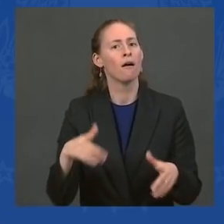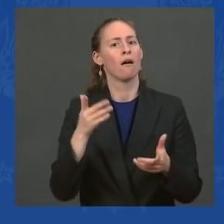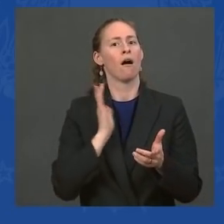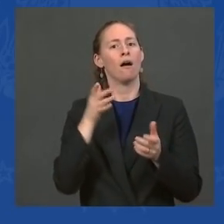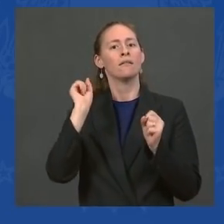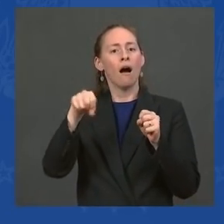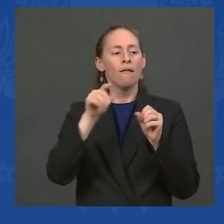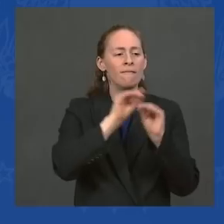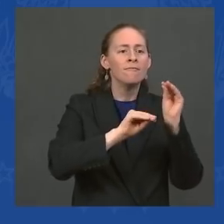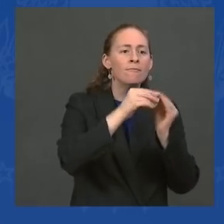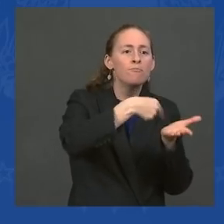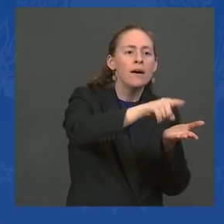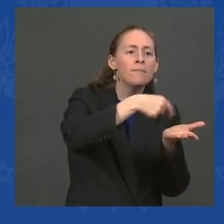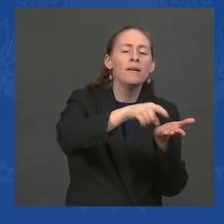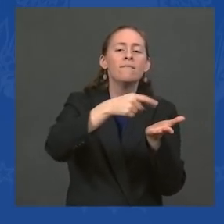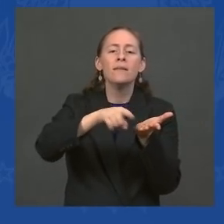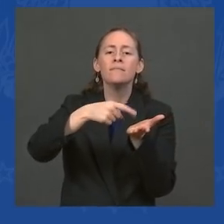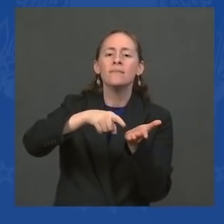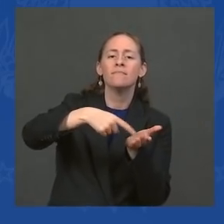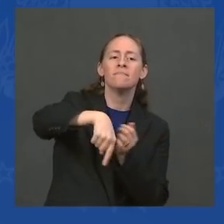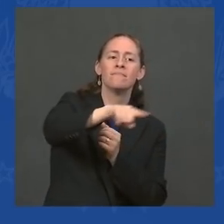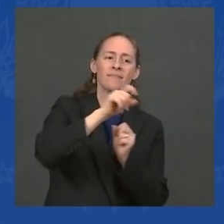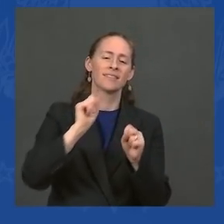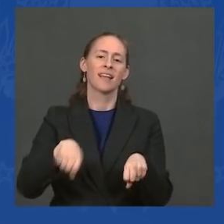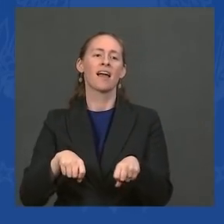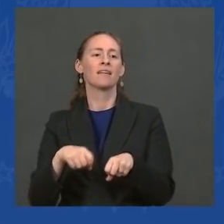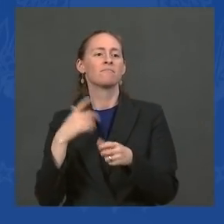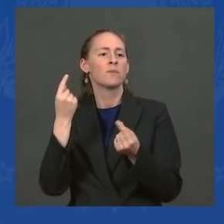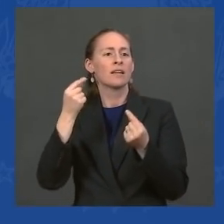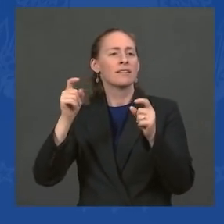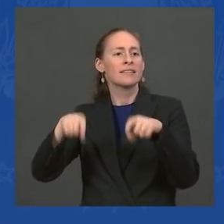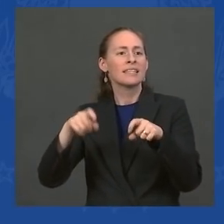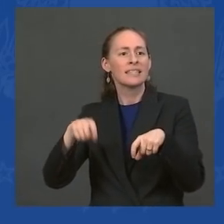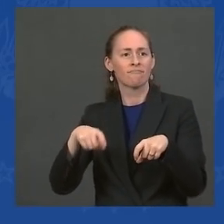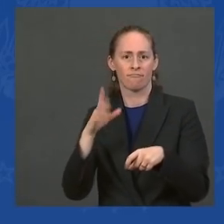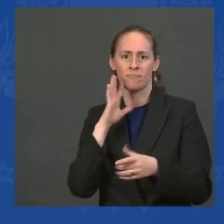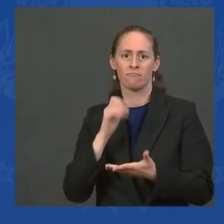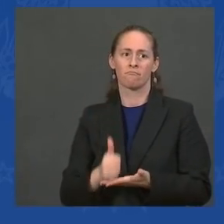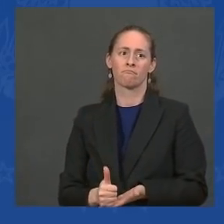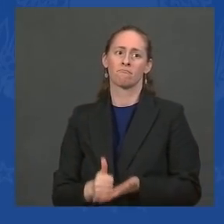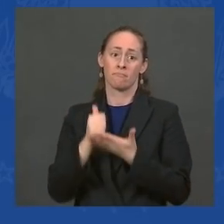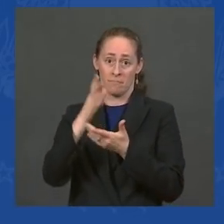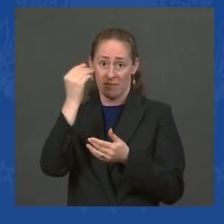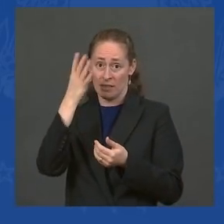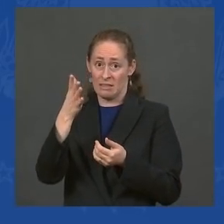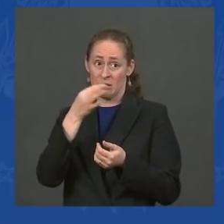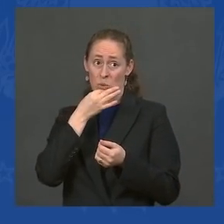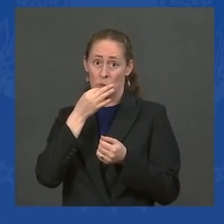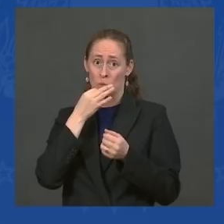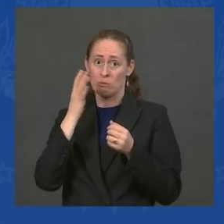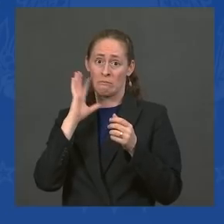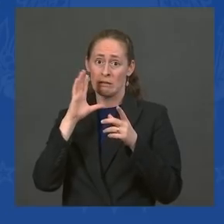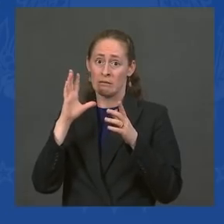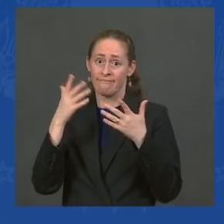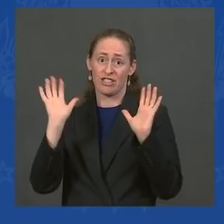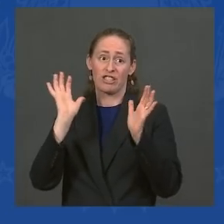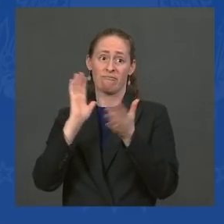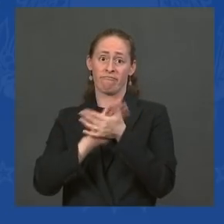That monthly tax cut for parents is going to end in just a couple of months. And it's going to impact families of 61 million kids